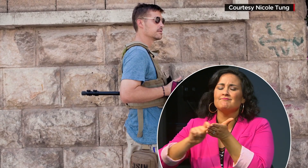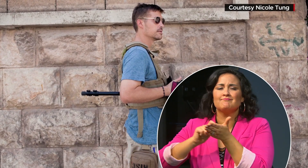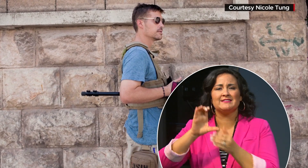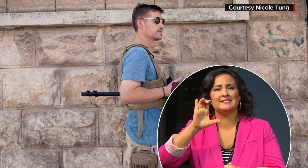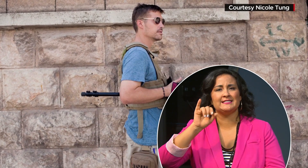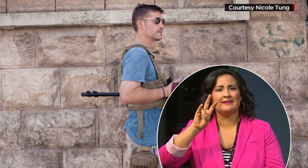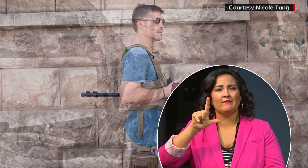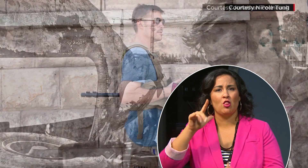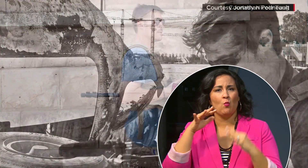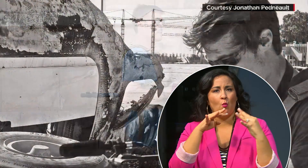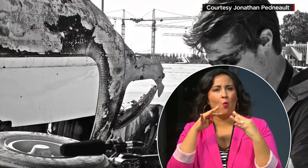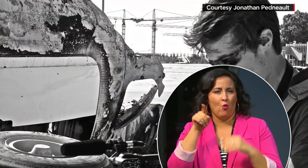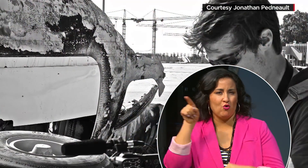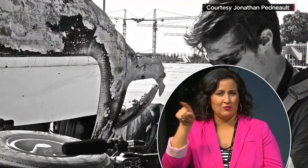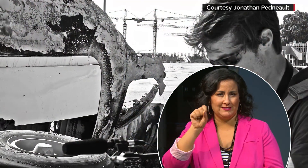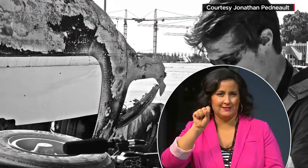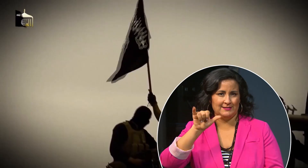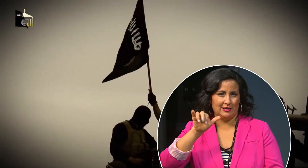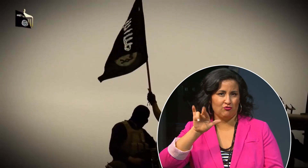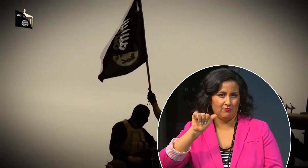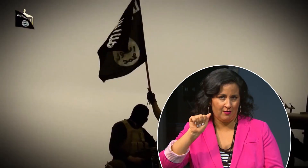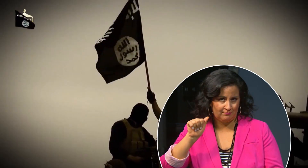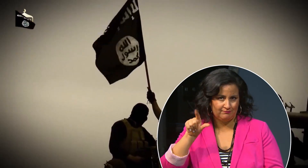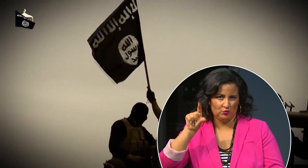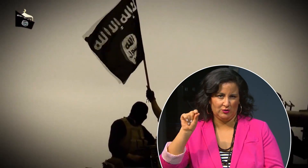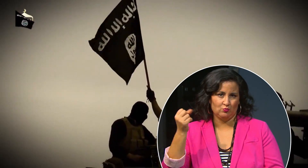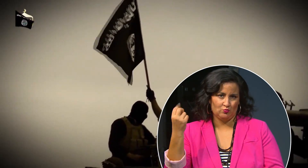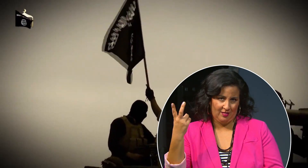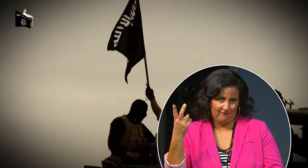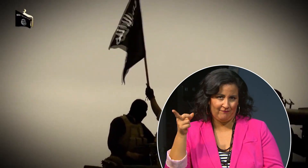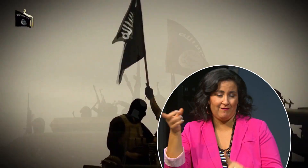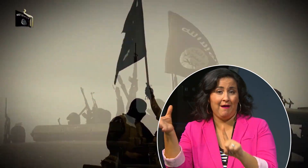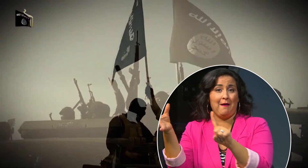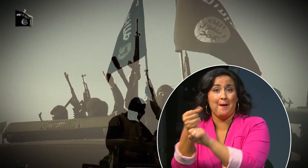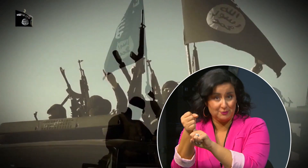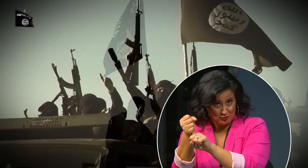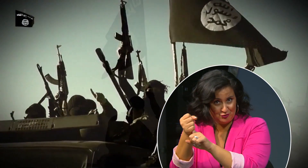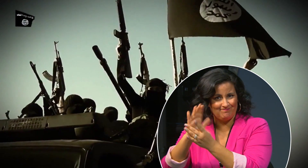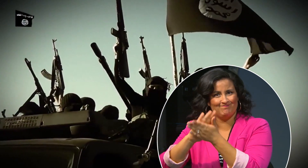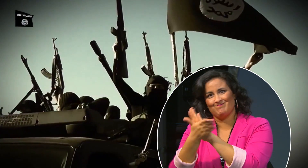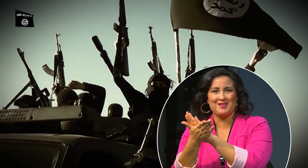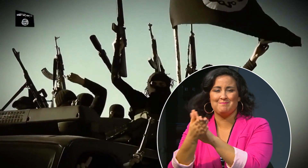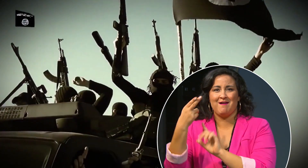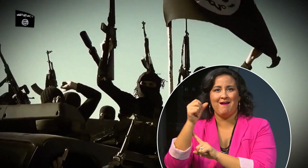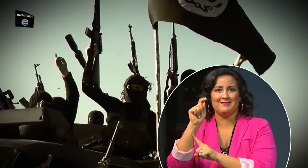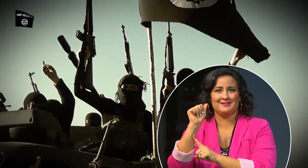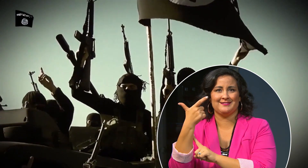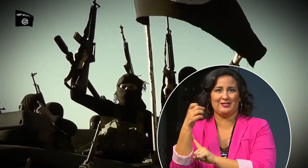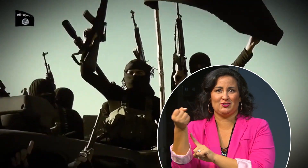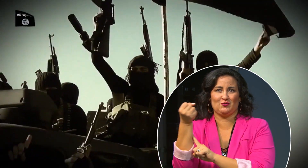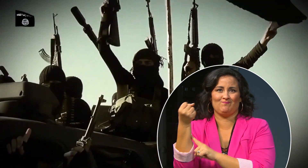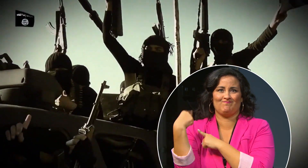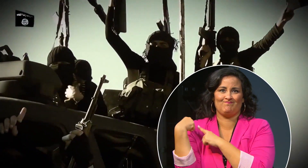who was taken hostage back in 2012. Foley was taken in Syria while covering the brutal